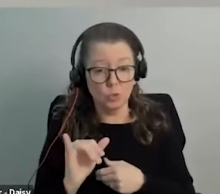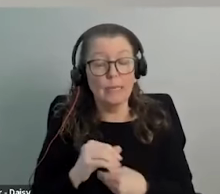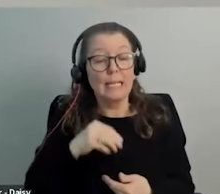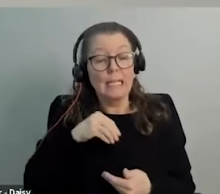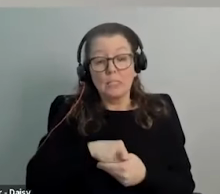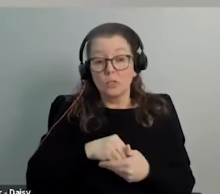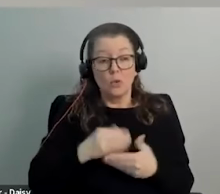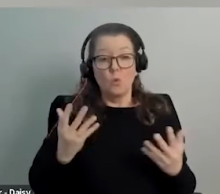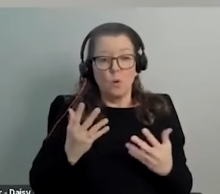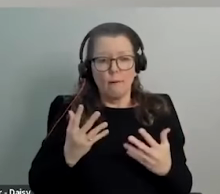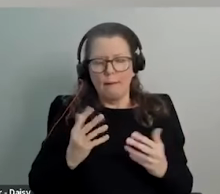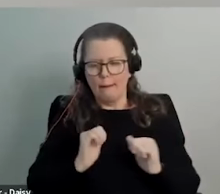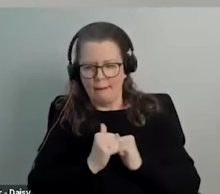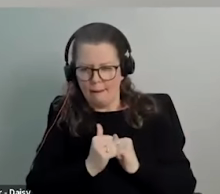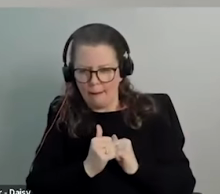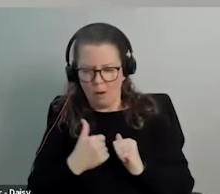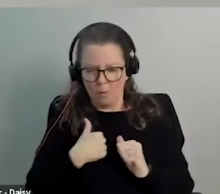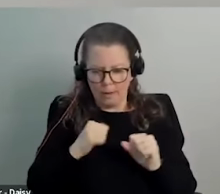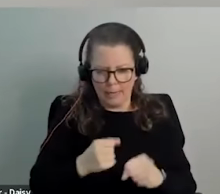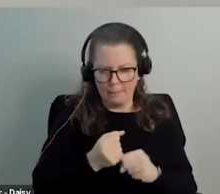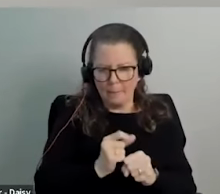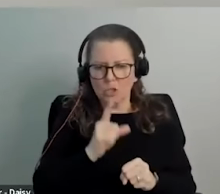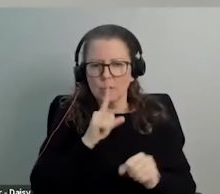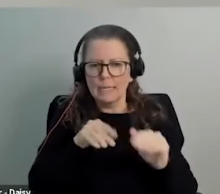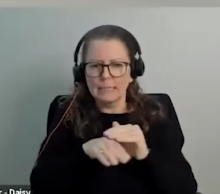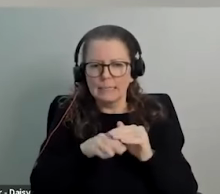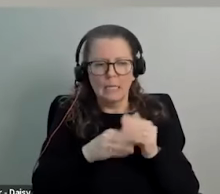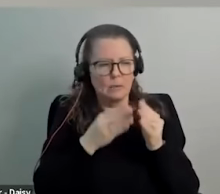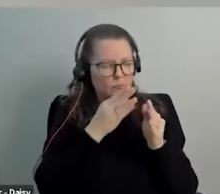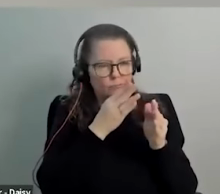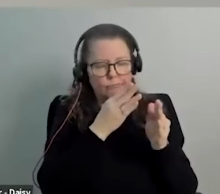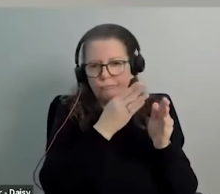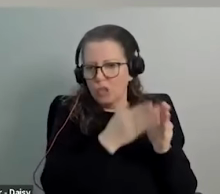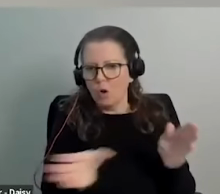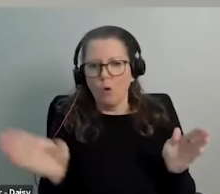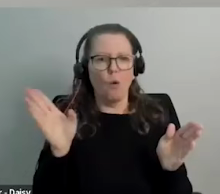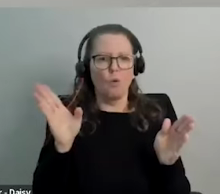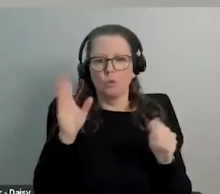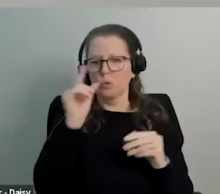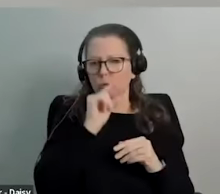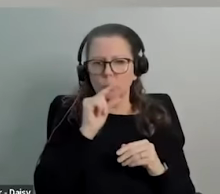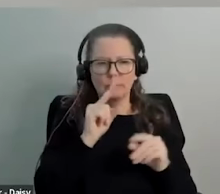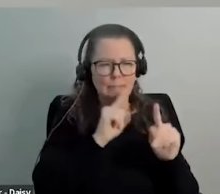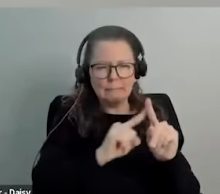how do we scale accessibility across all of Google? How do we work across all the different product teams?